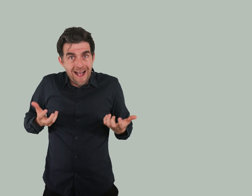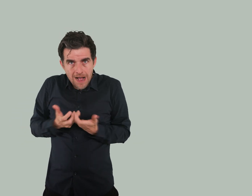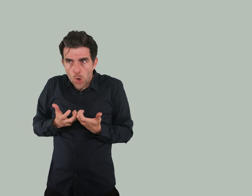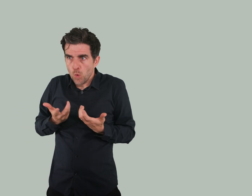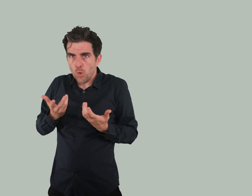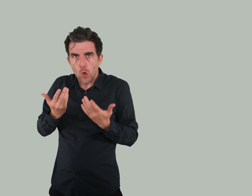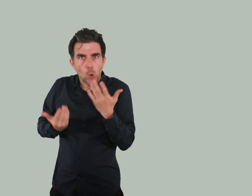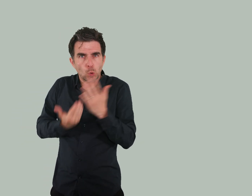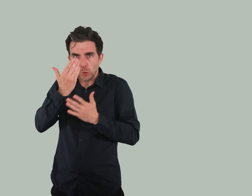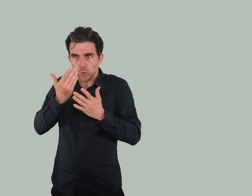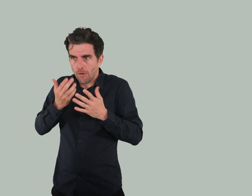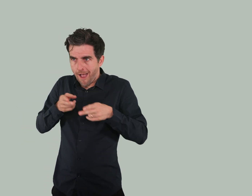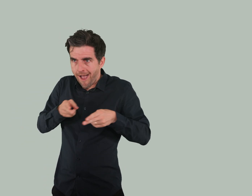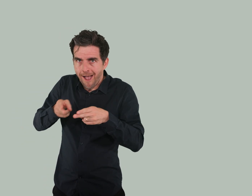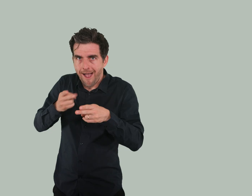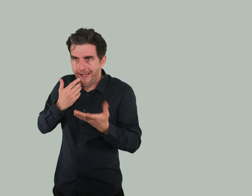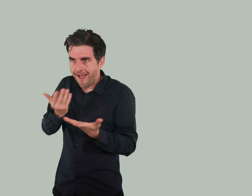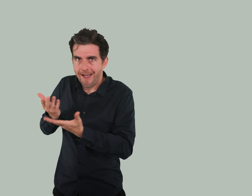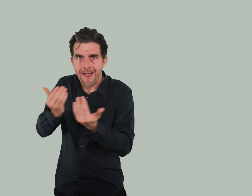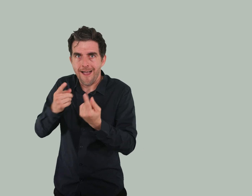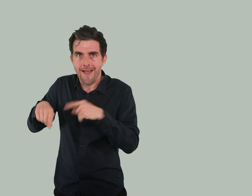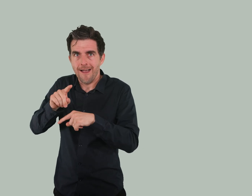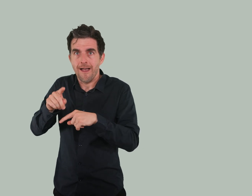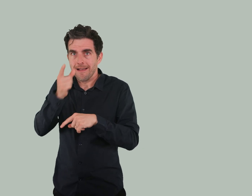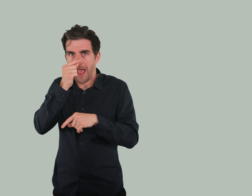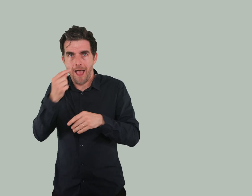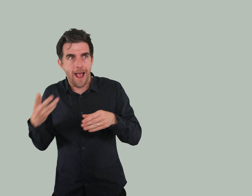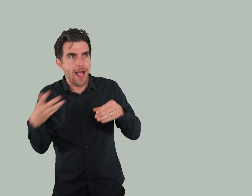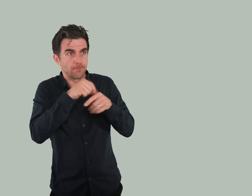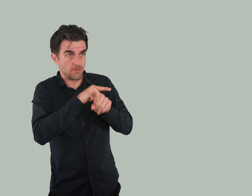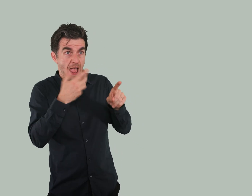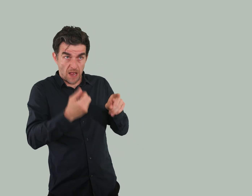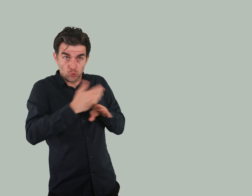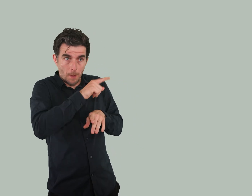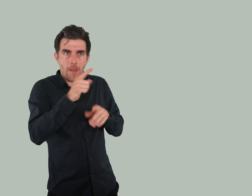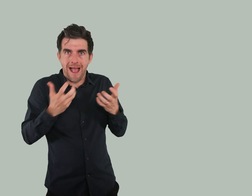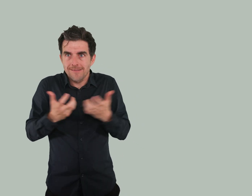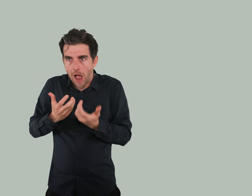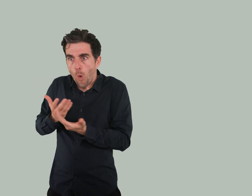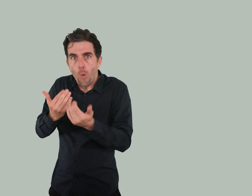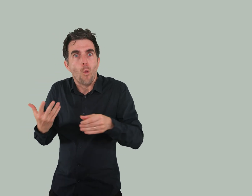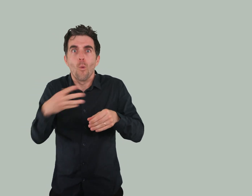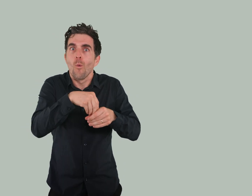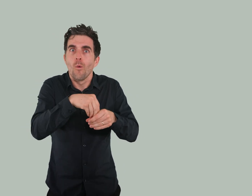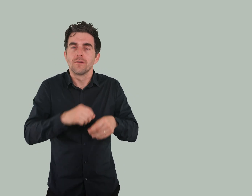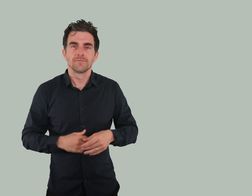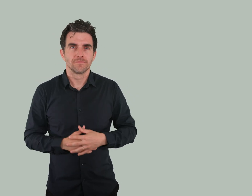but how to rebuild routes into the jobs that exist.